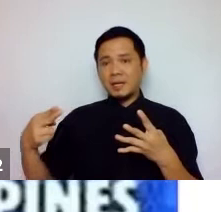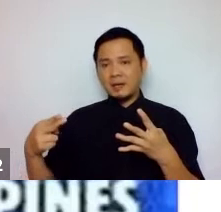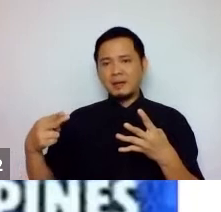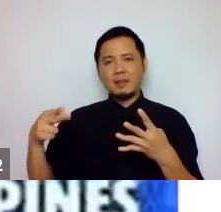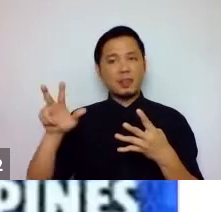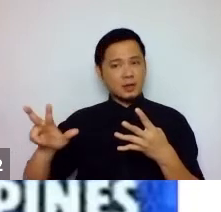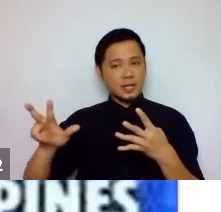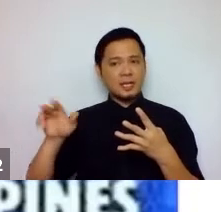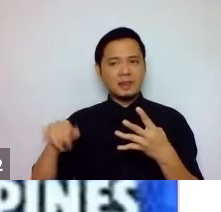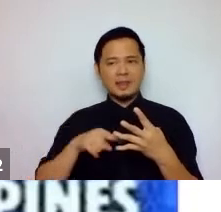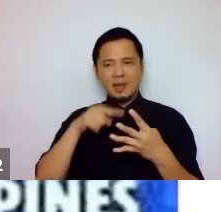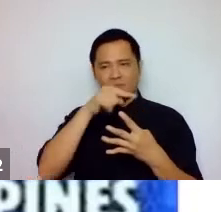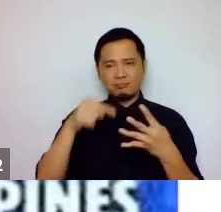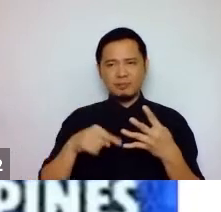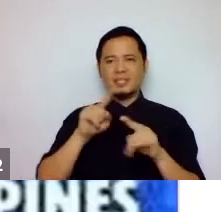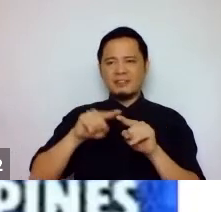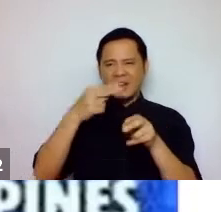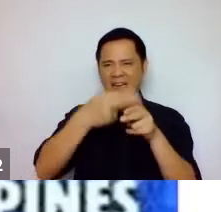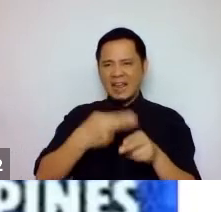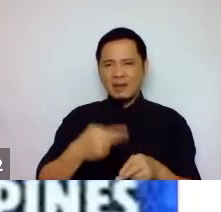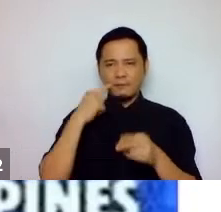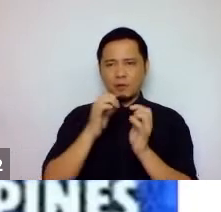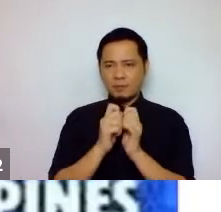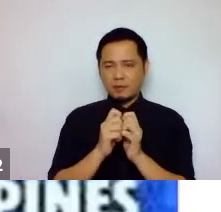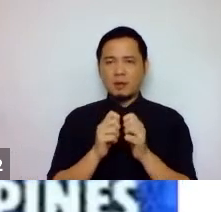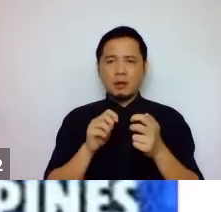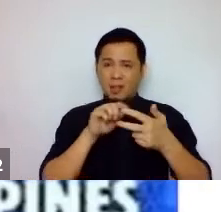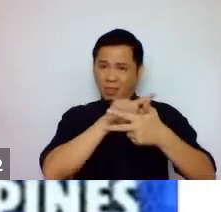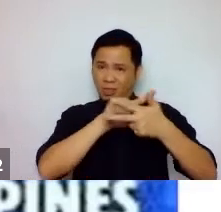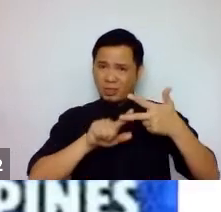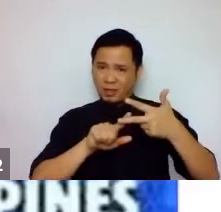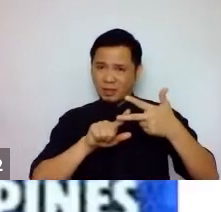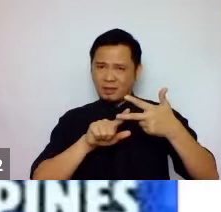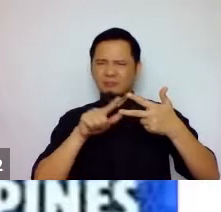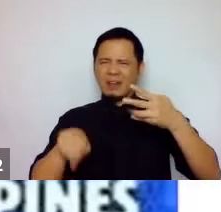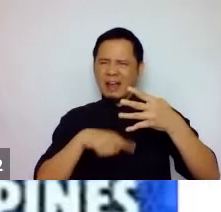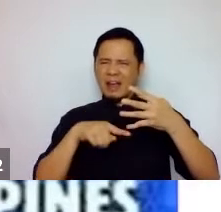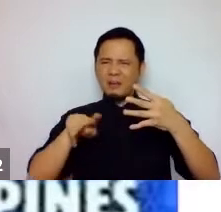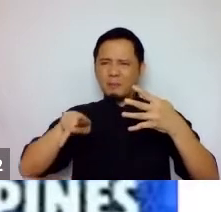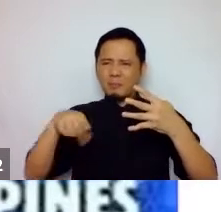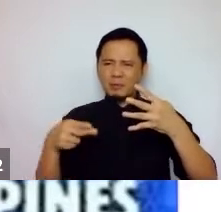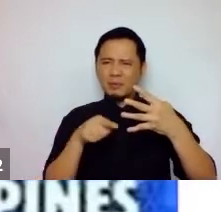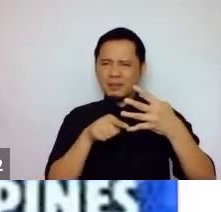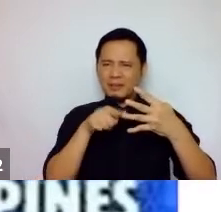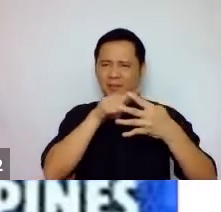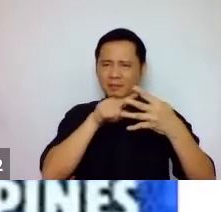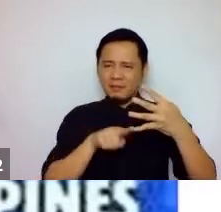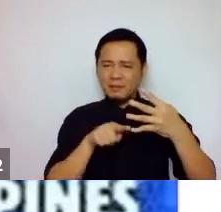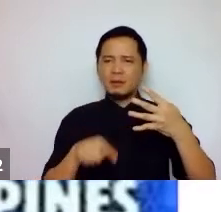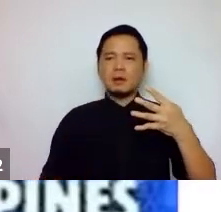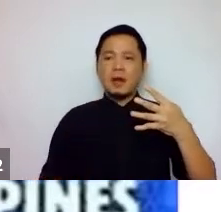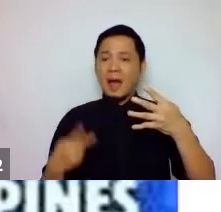But you can see those three variants including P3 from the Philippines have mutations.